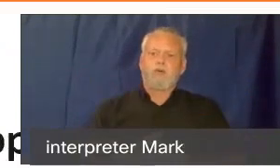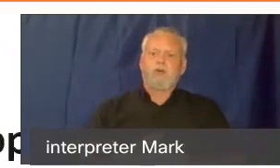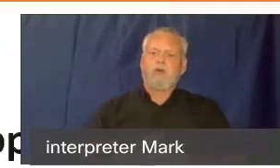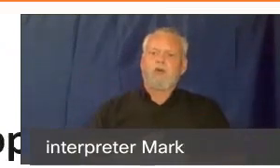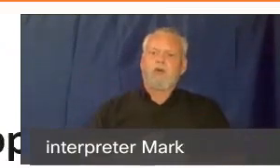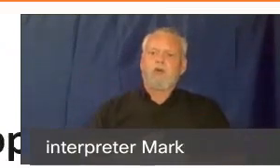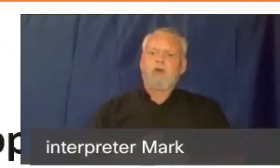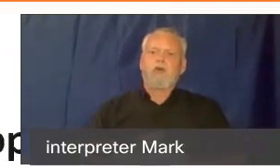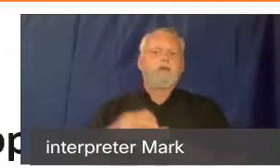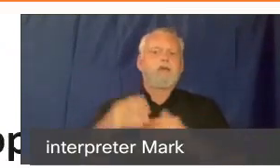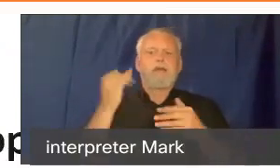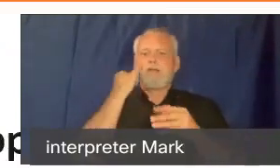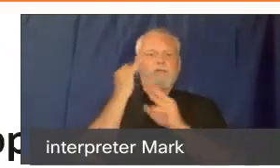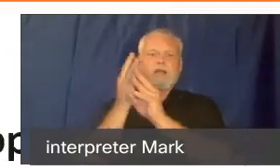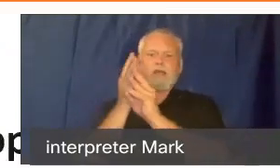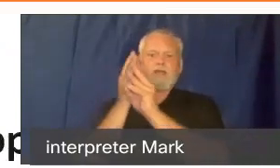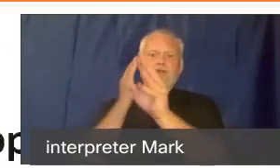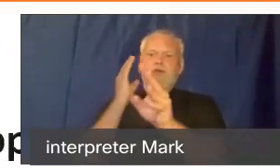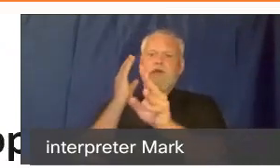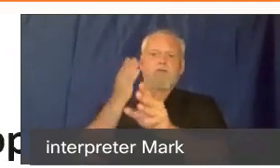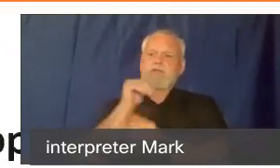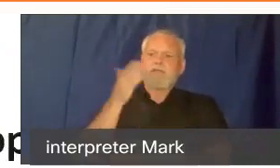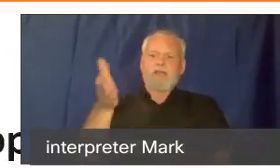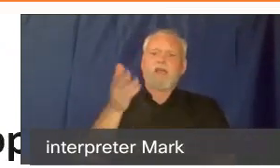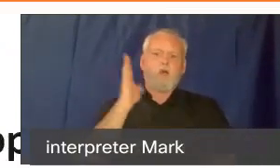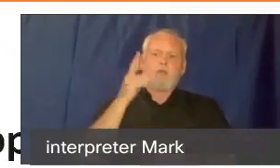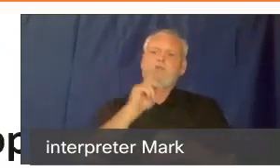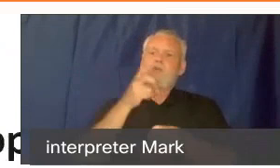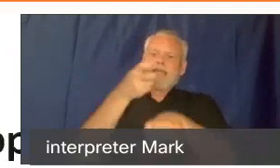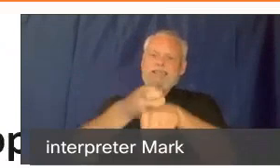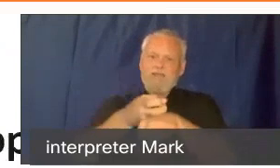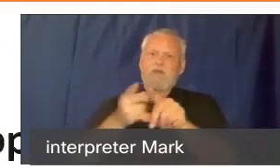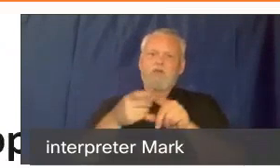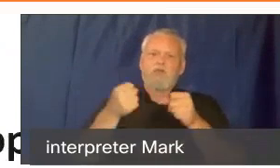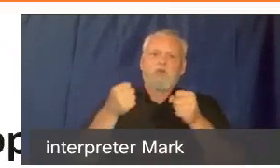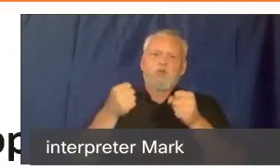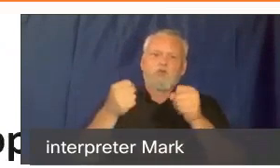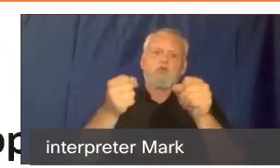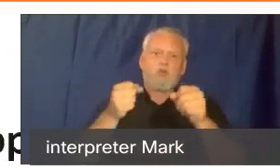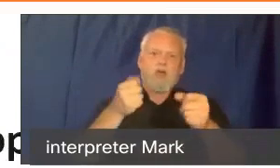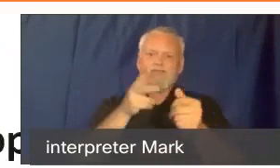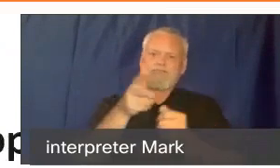Even if the railing wasn't there, it would be very difficult to. To drive up this, because we're.